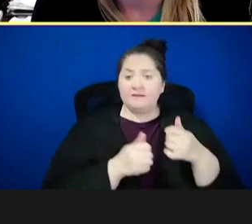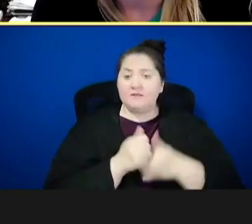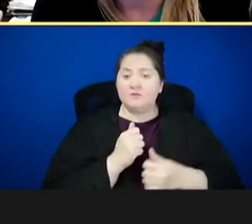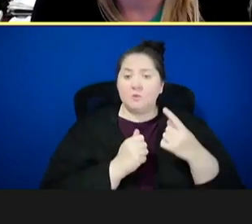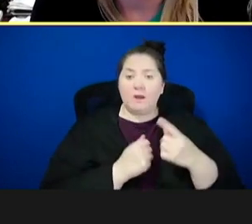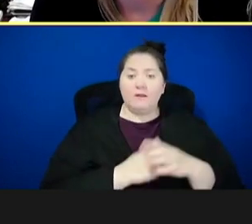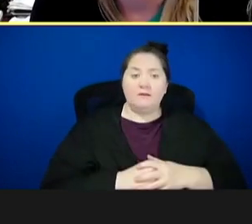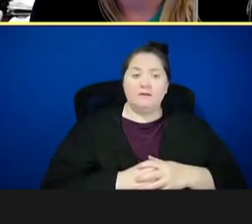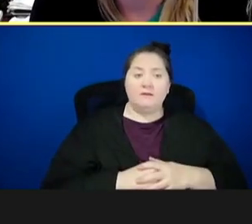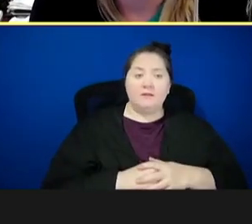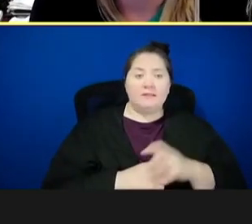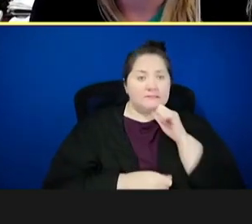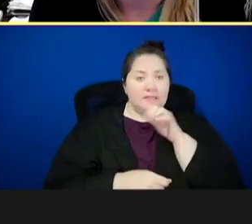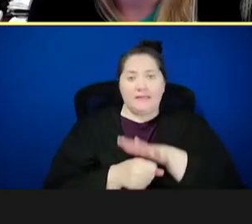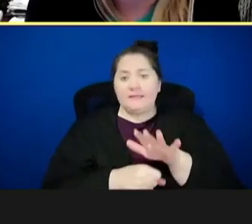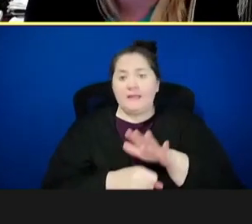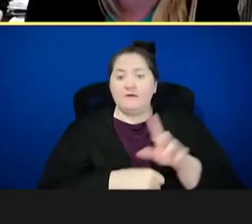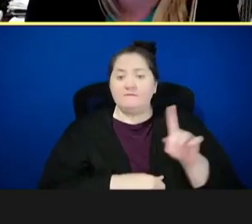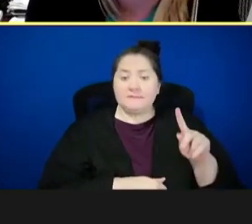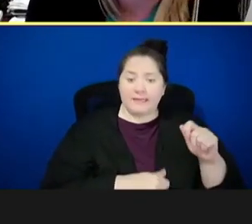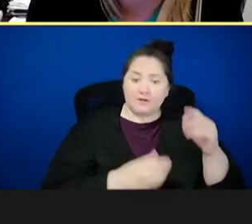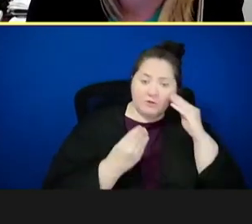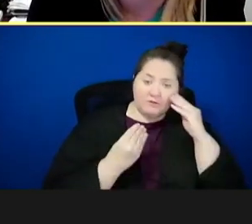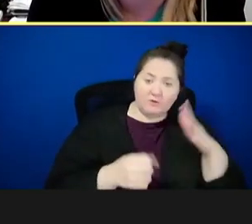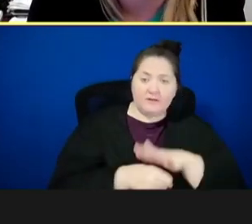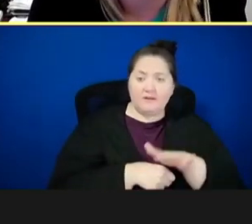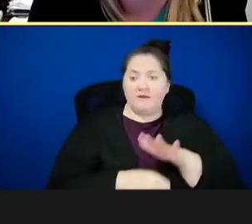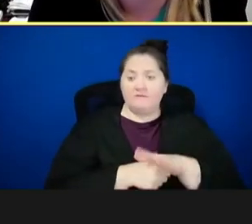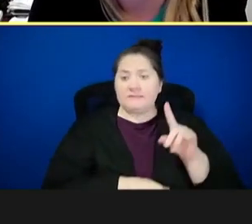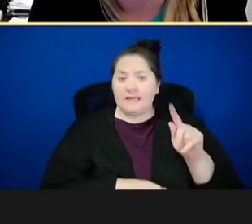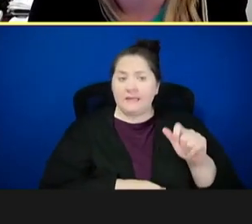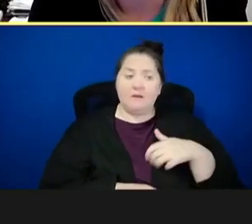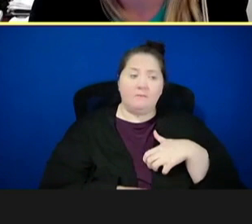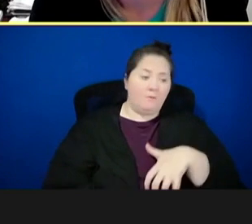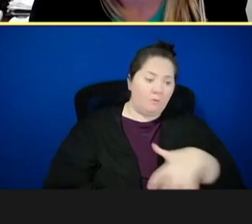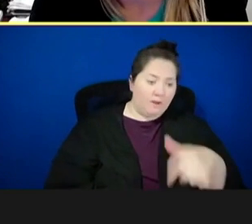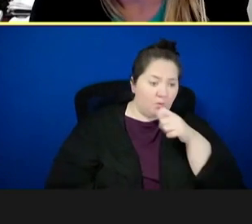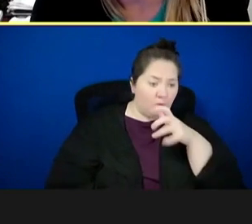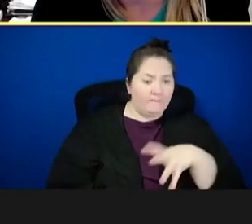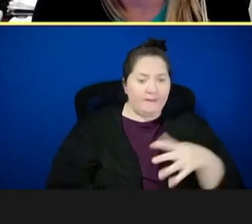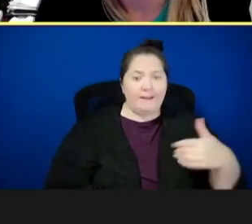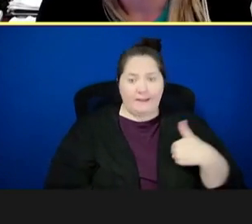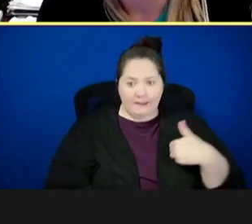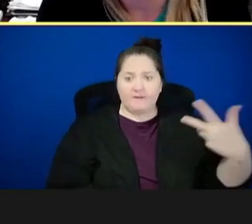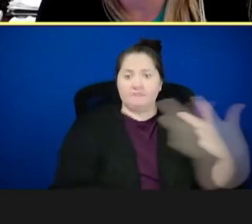not enough data to give you enough information about pregnant women taking the vaccine. Others